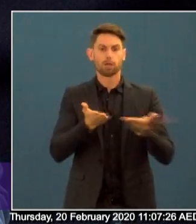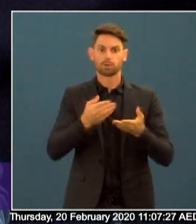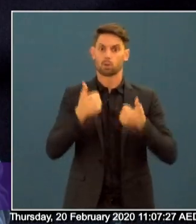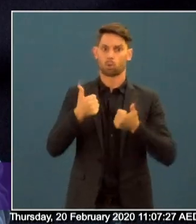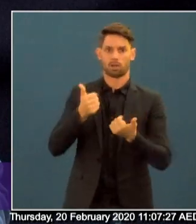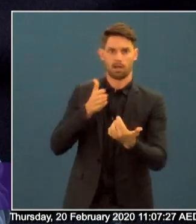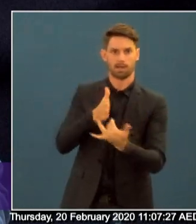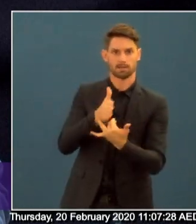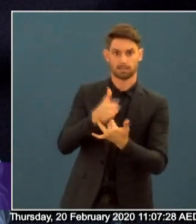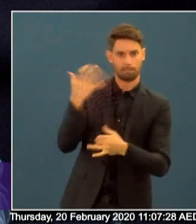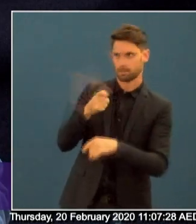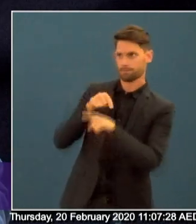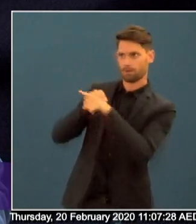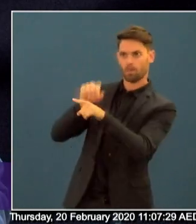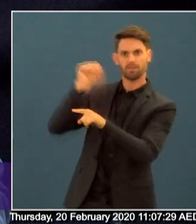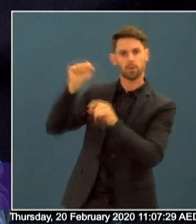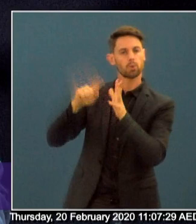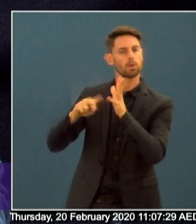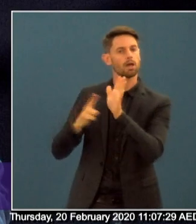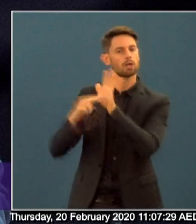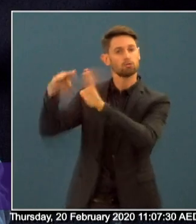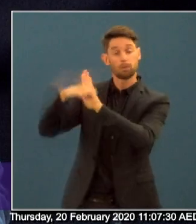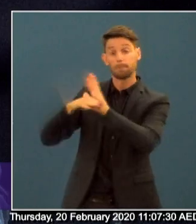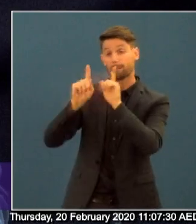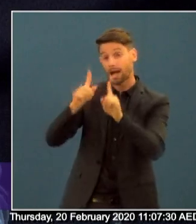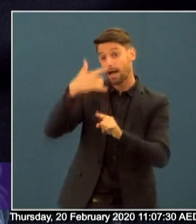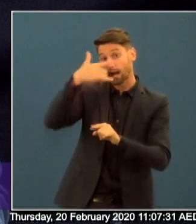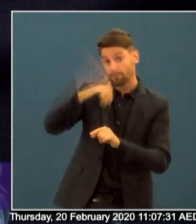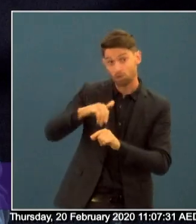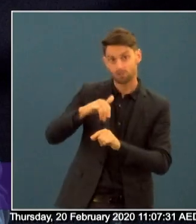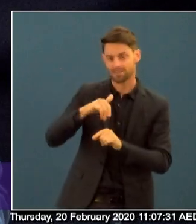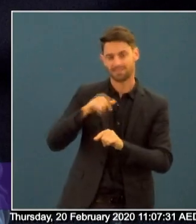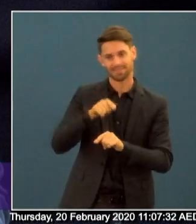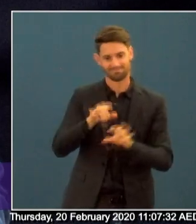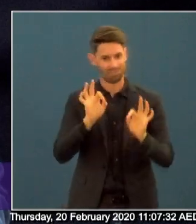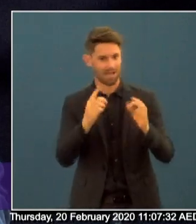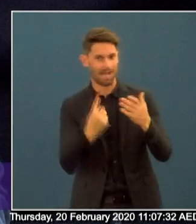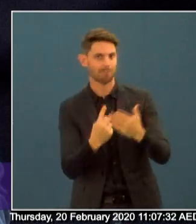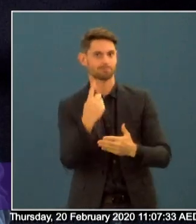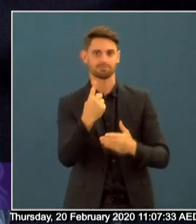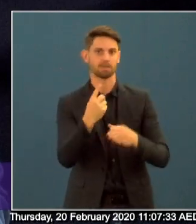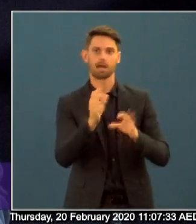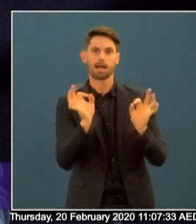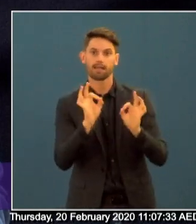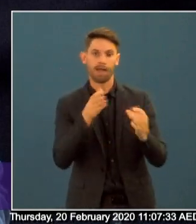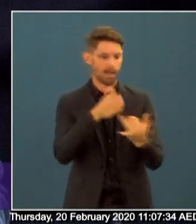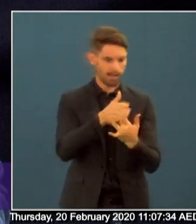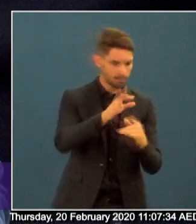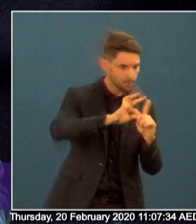but that's currently not being translated into the realisation of improved access for people.